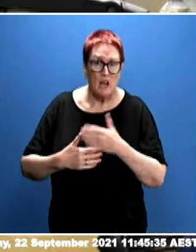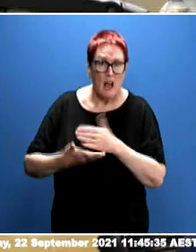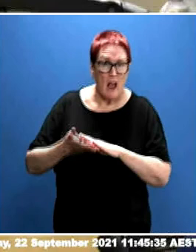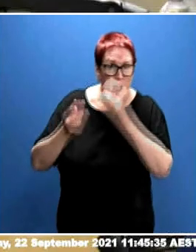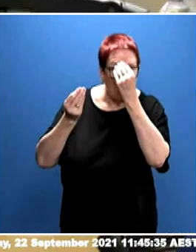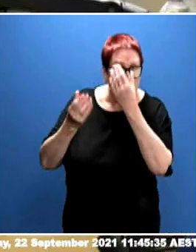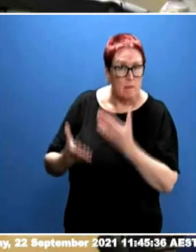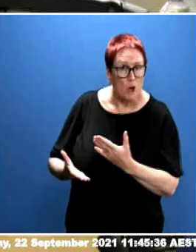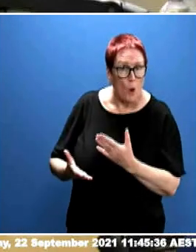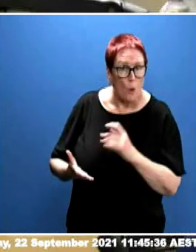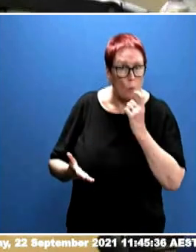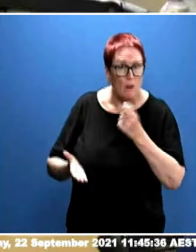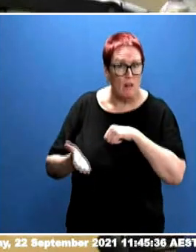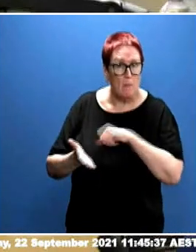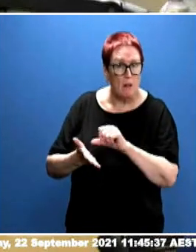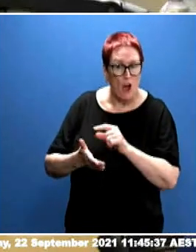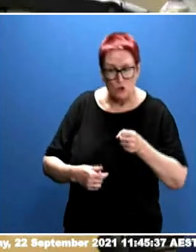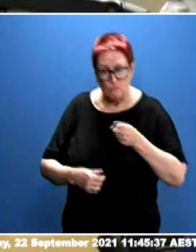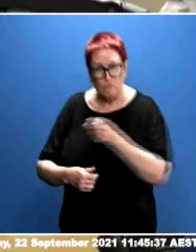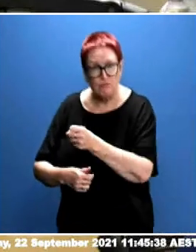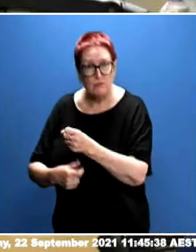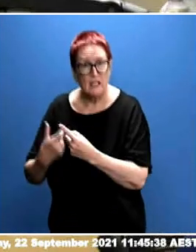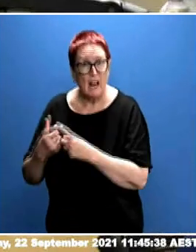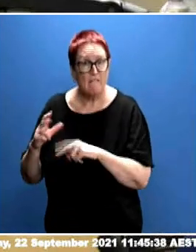that type of application made or that a decision may be made?